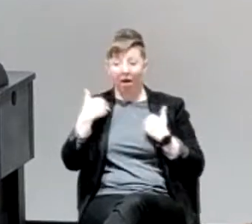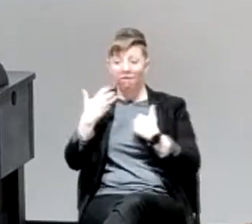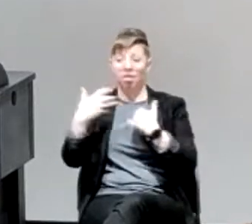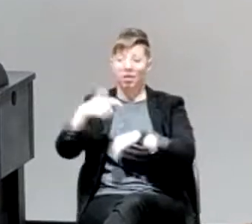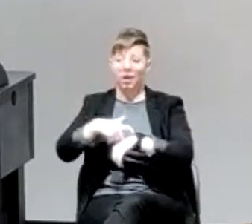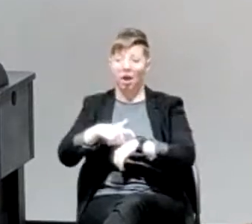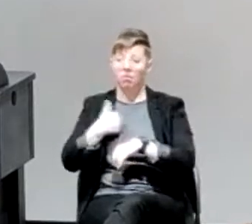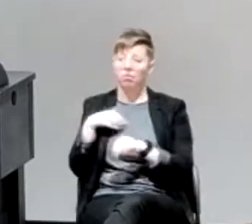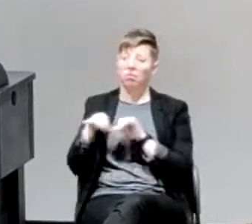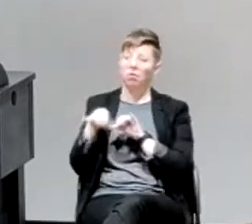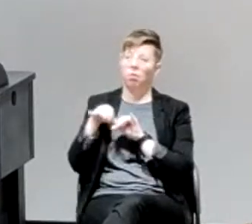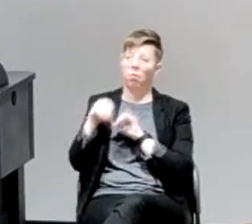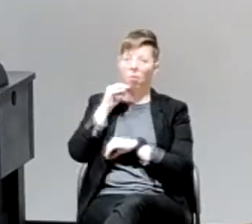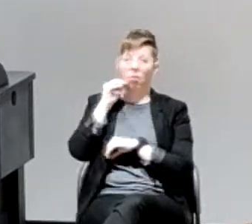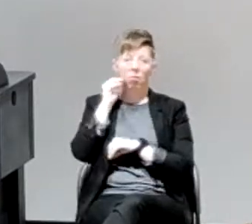I think for most of us it was a period of deep reflection.